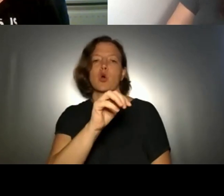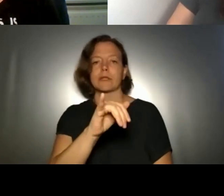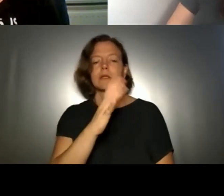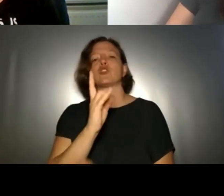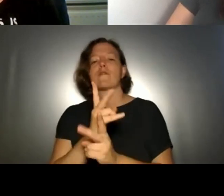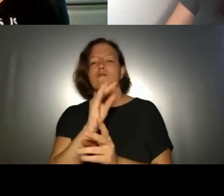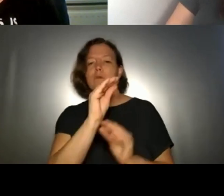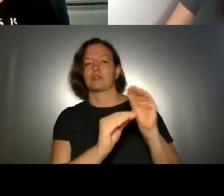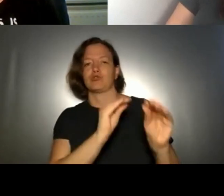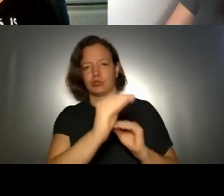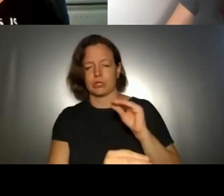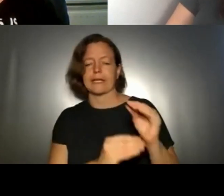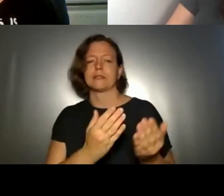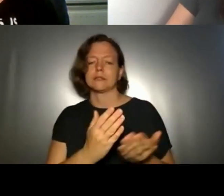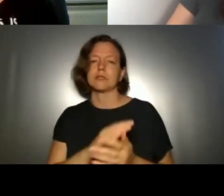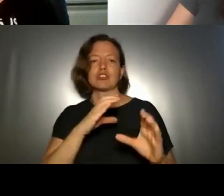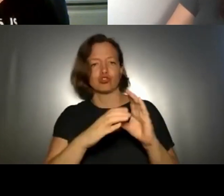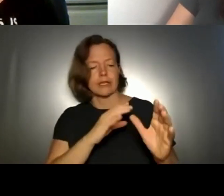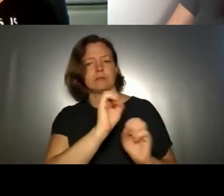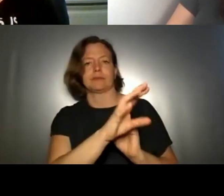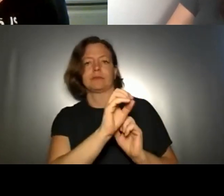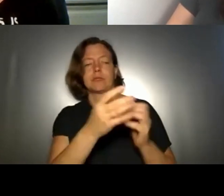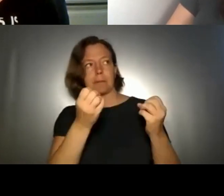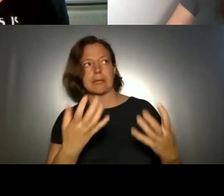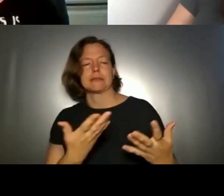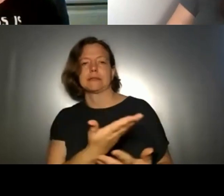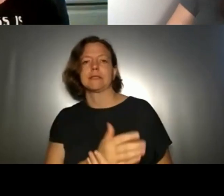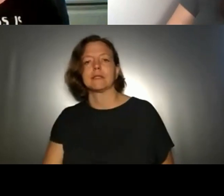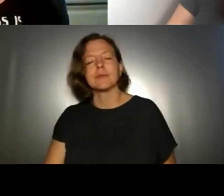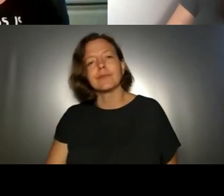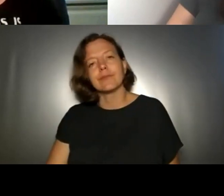Let's all respect the language we choose to identify, for example, our pronouns.